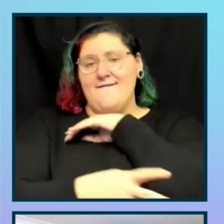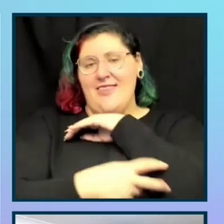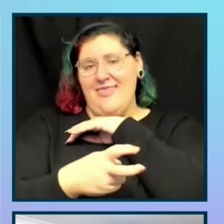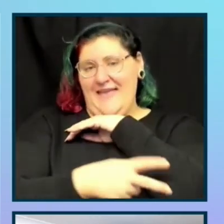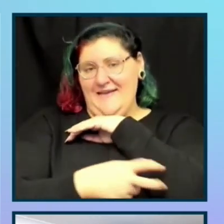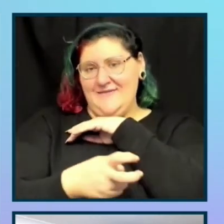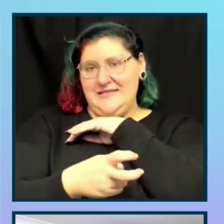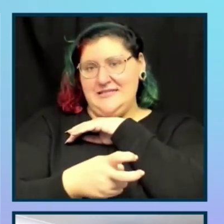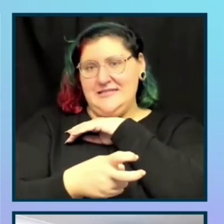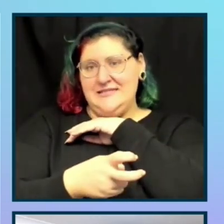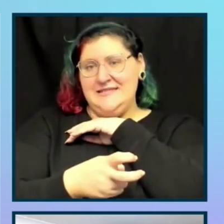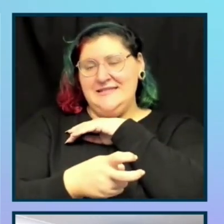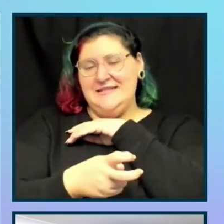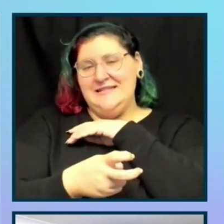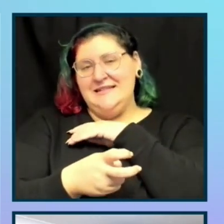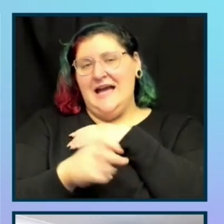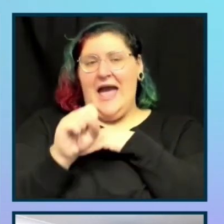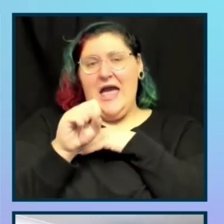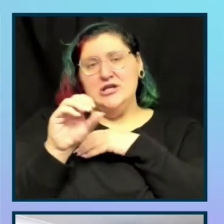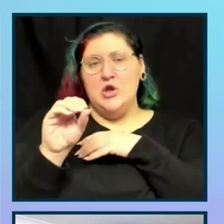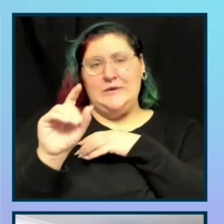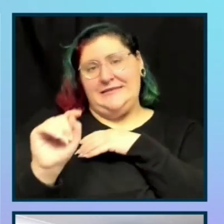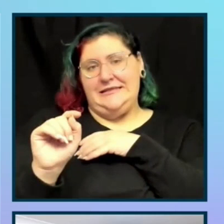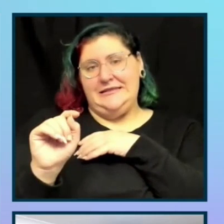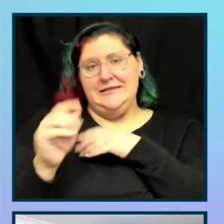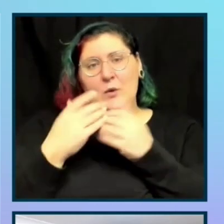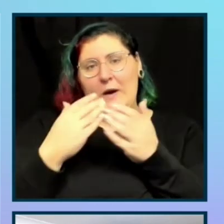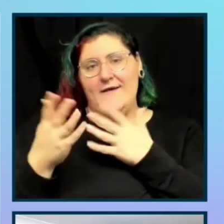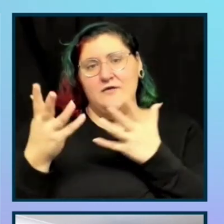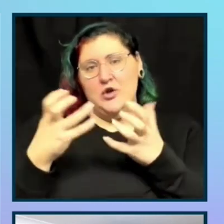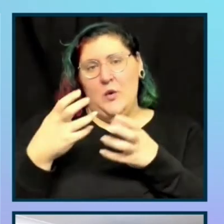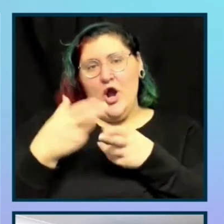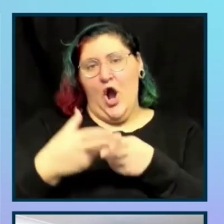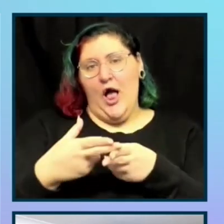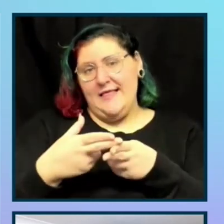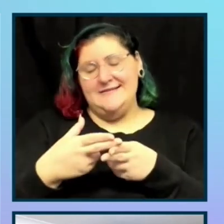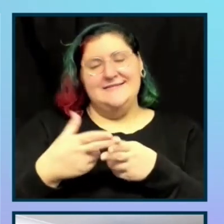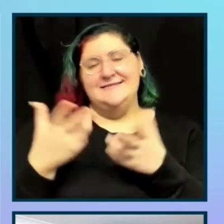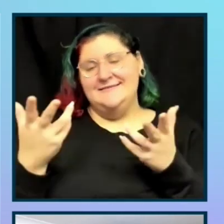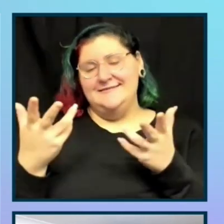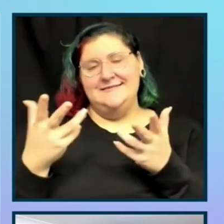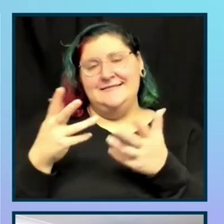Sea Of Thieves or S-O-T or SOT depending on how you wanna pronounce like sort of shorten it down